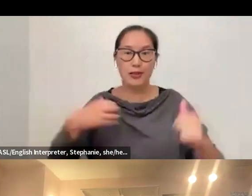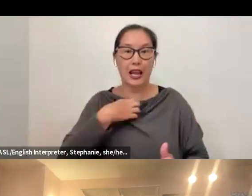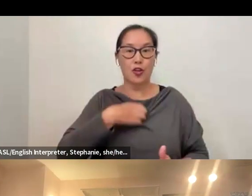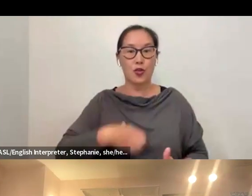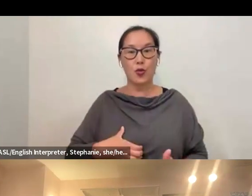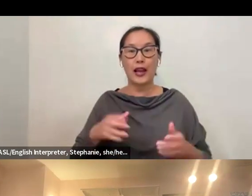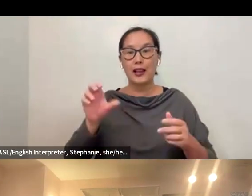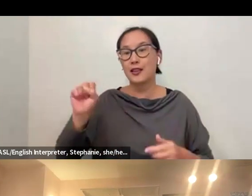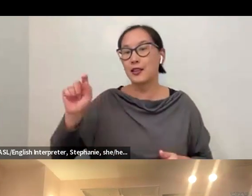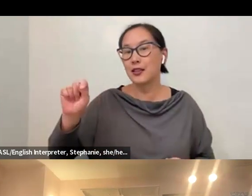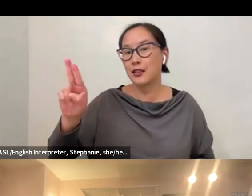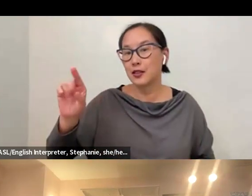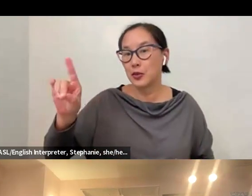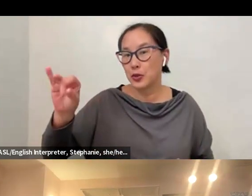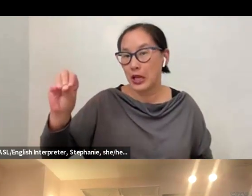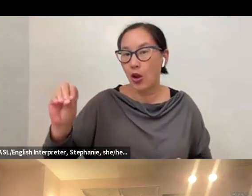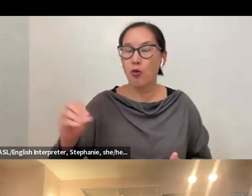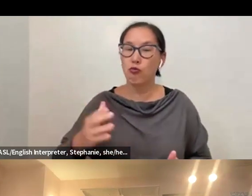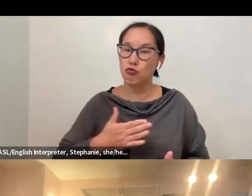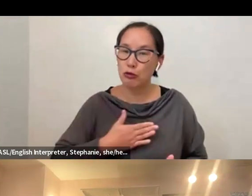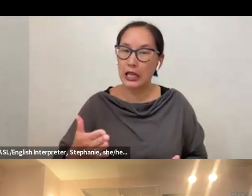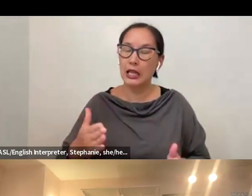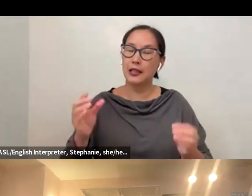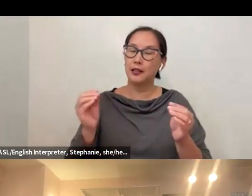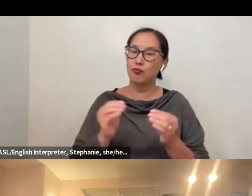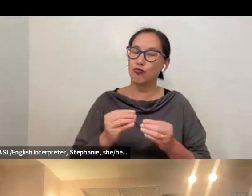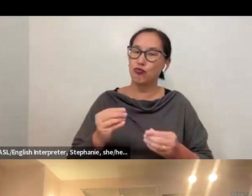on, minority stories, right? On stories